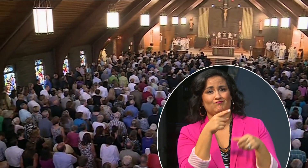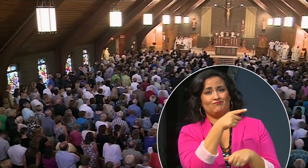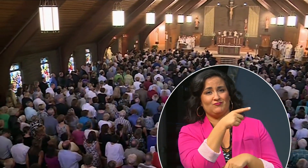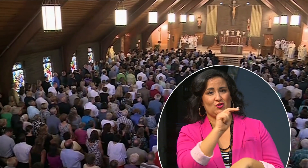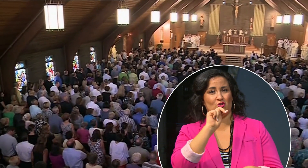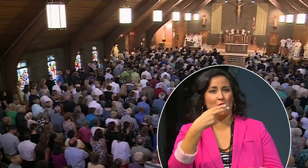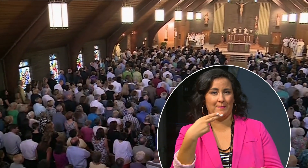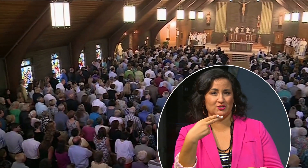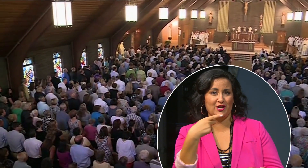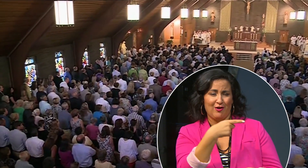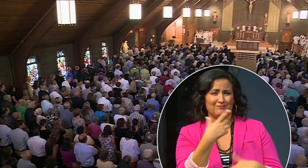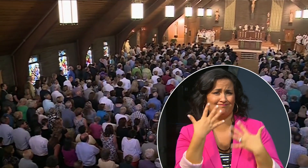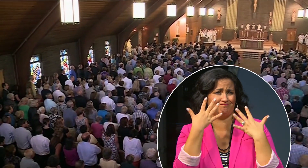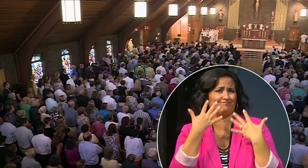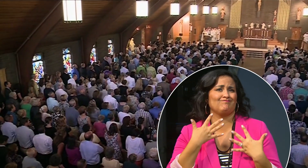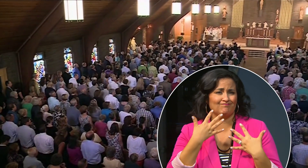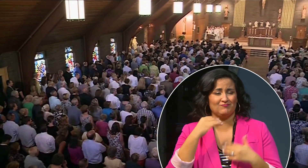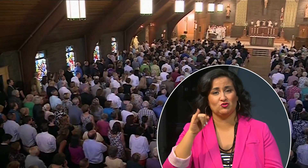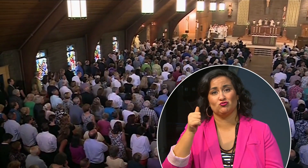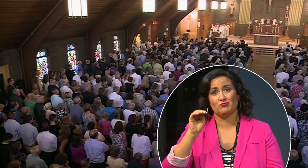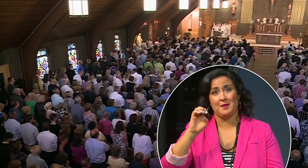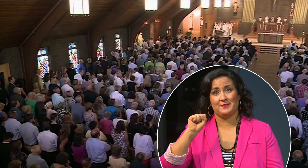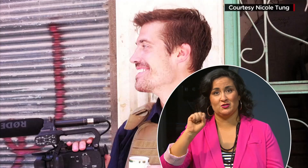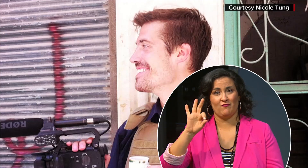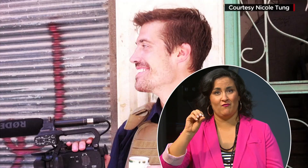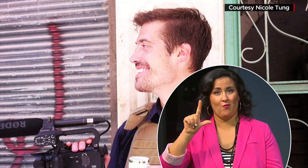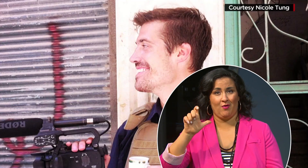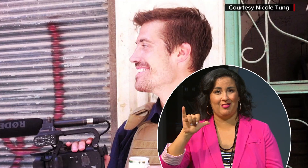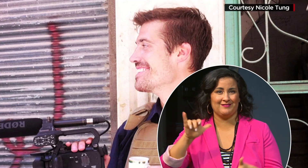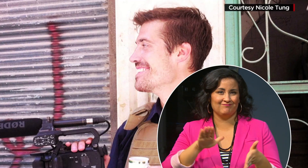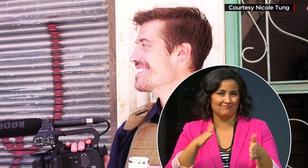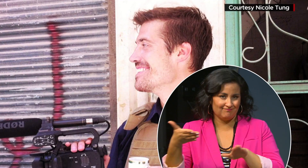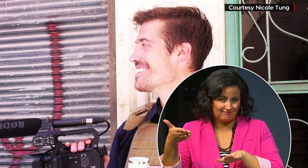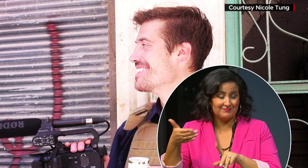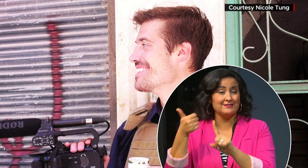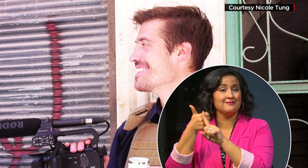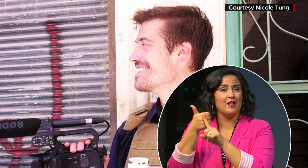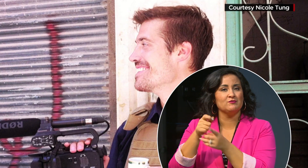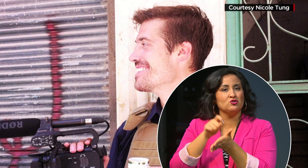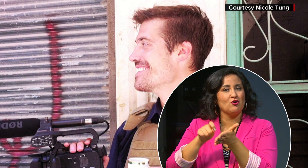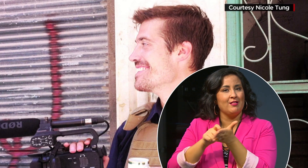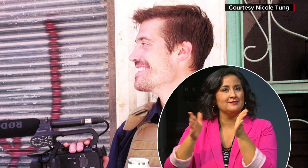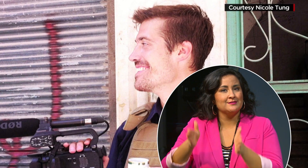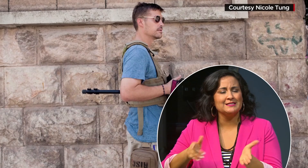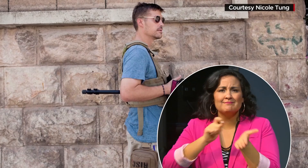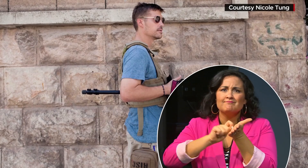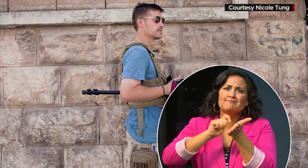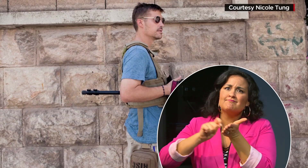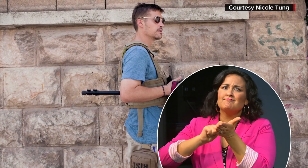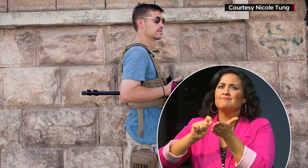Loved ones gathered in New Hampshire to mourn the loss of James Foley. He was a journalist